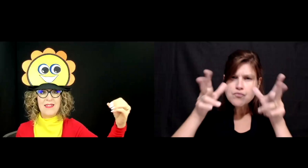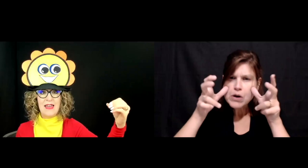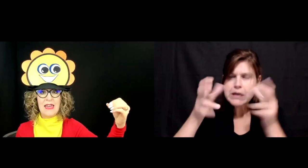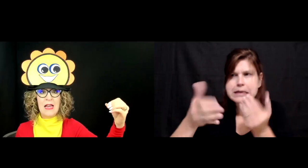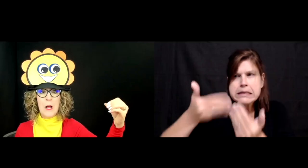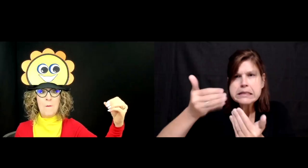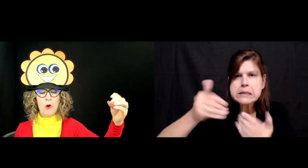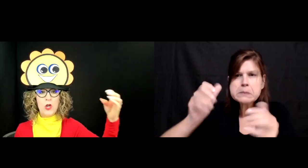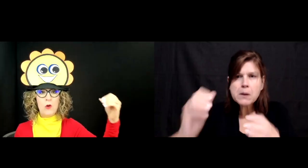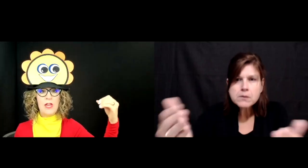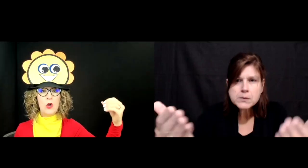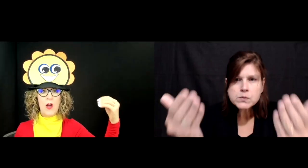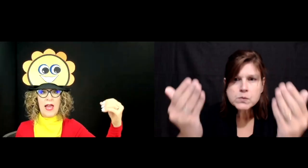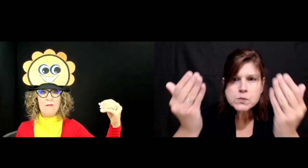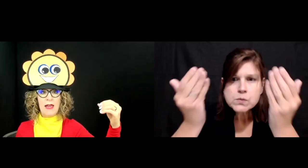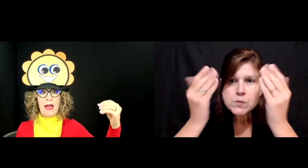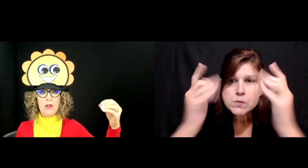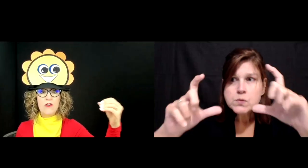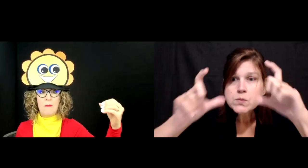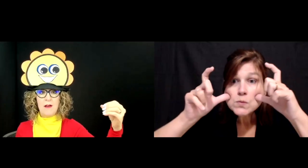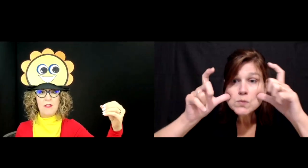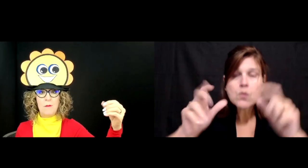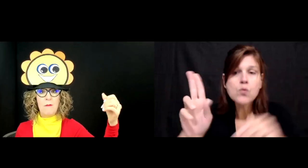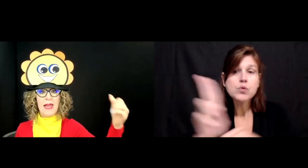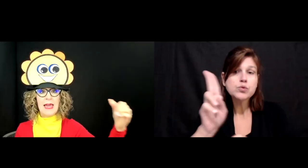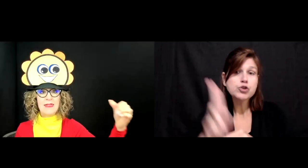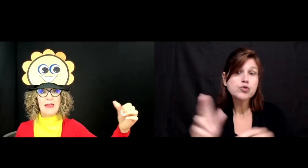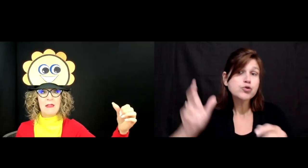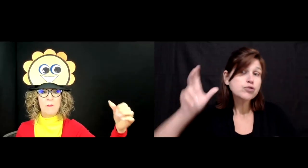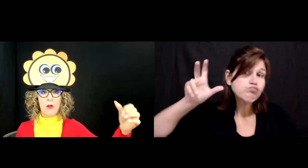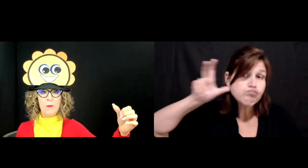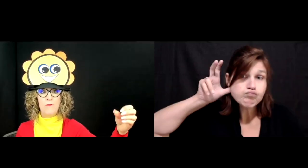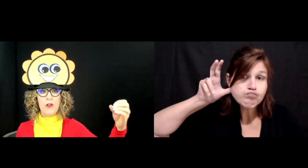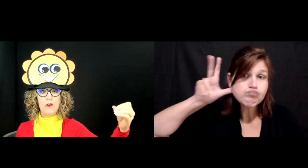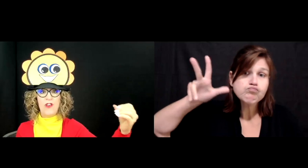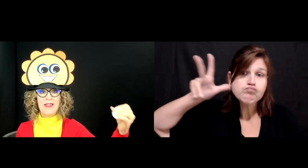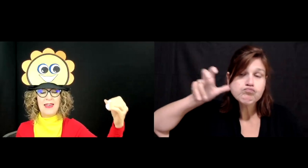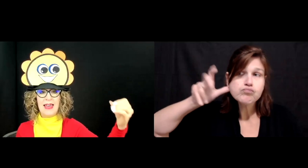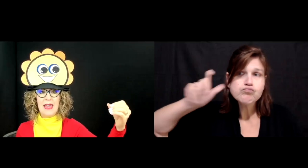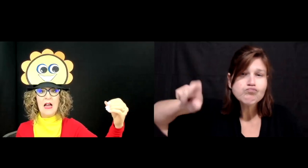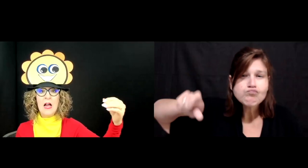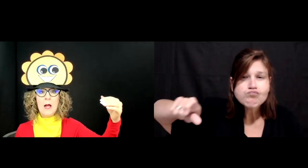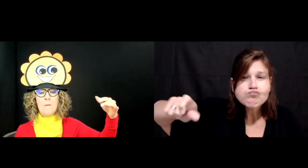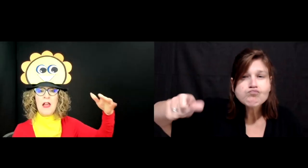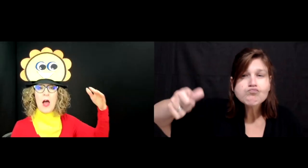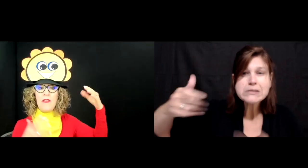to see or using your hearing to the maximum and making it easy as possible for your child to hear.